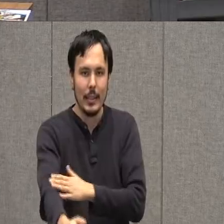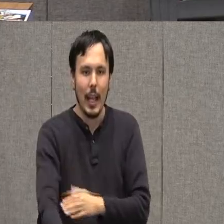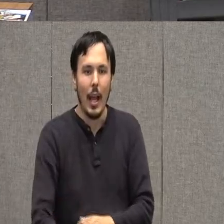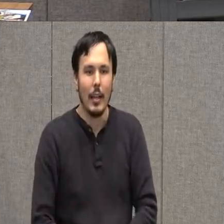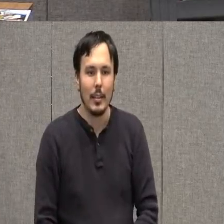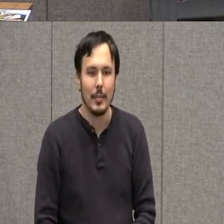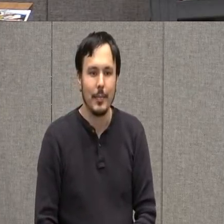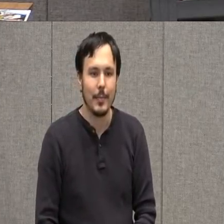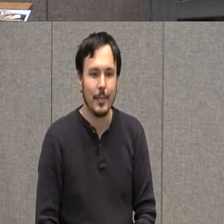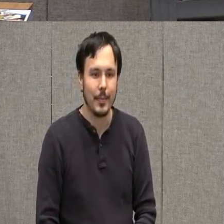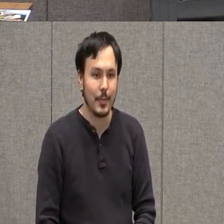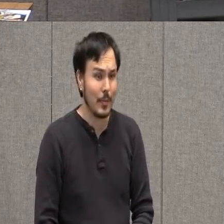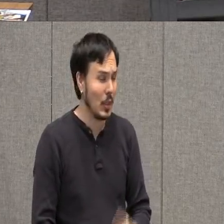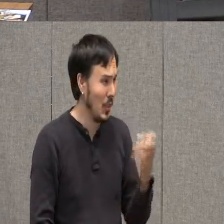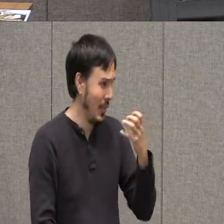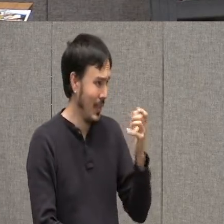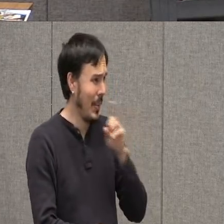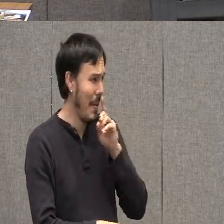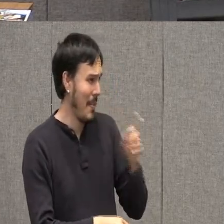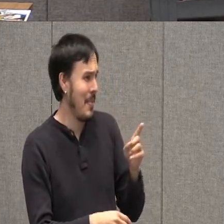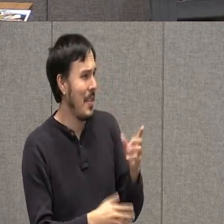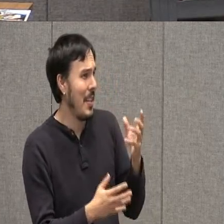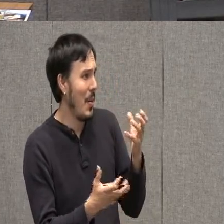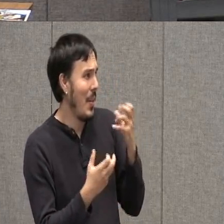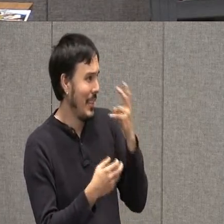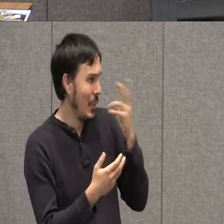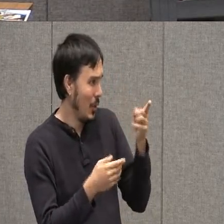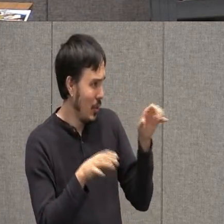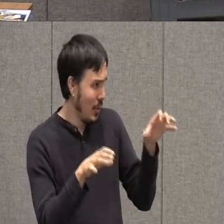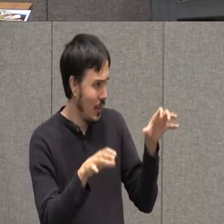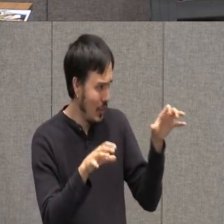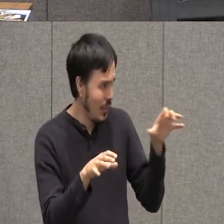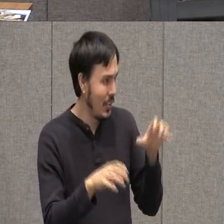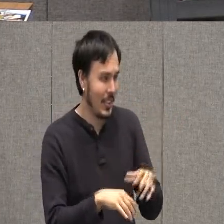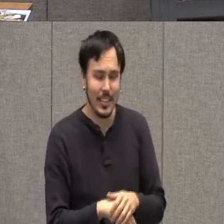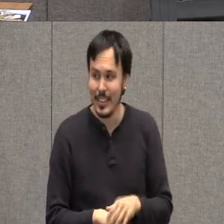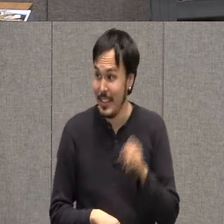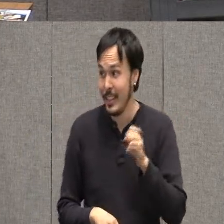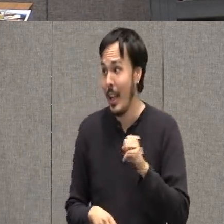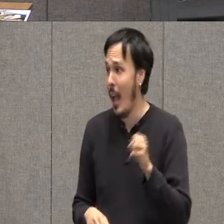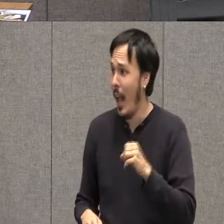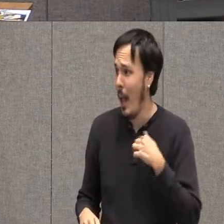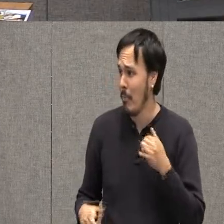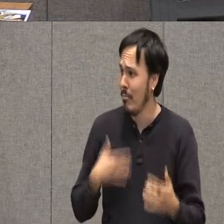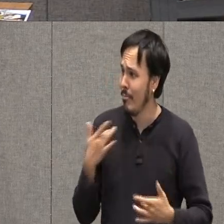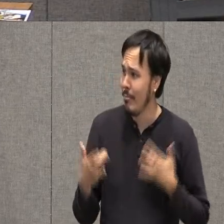[Ley] I'm trying really hard. I feel like I learned a lot from you. I think you're doing so great for your first art class. I am super impressed.